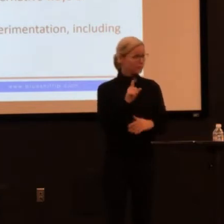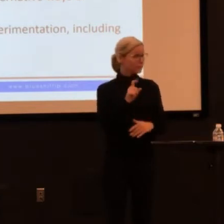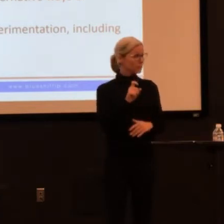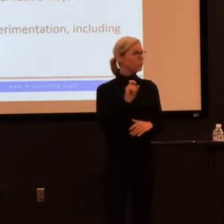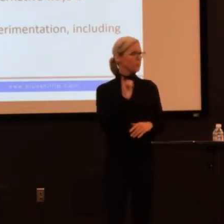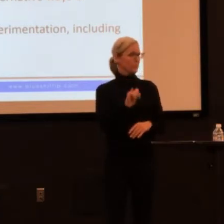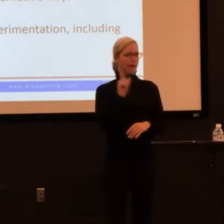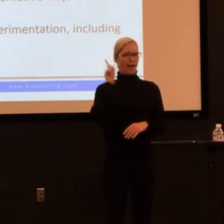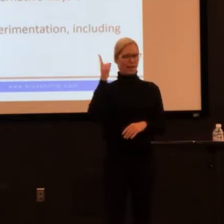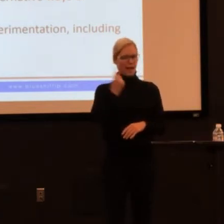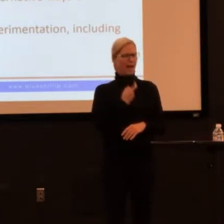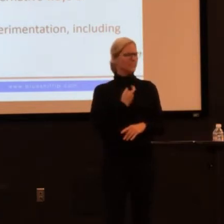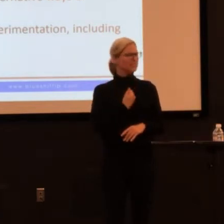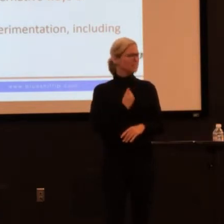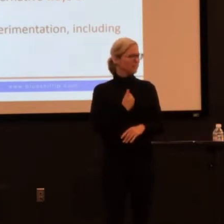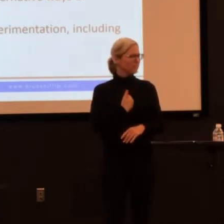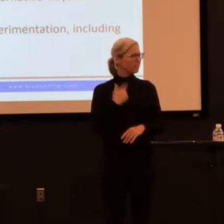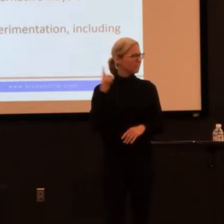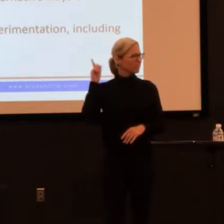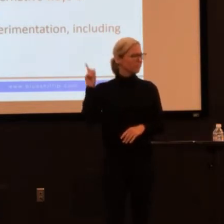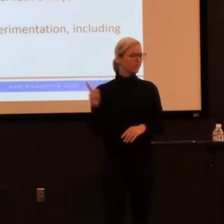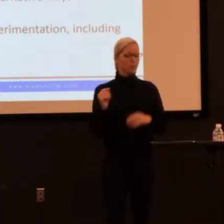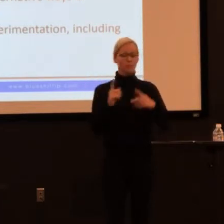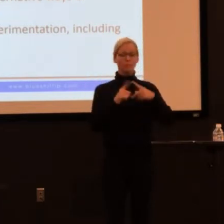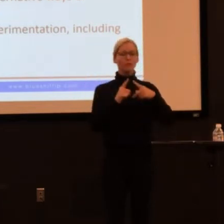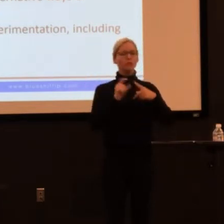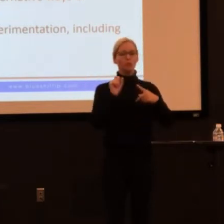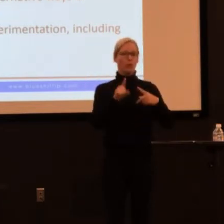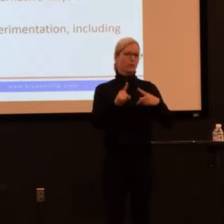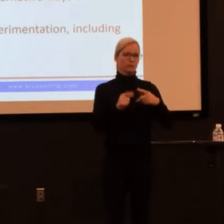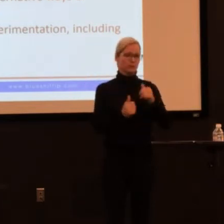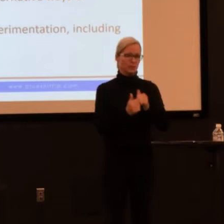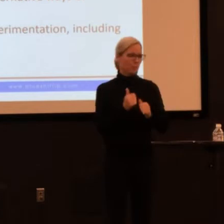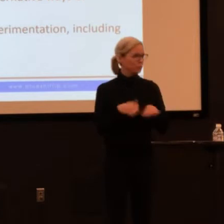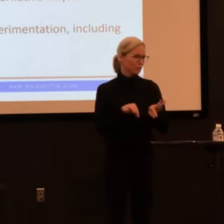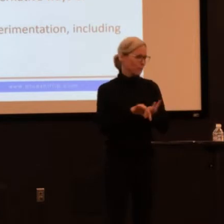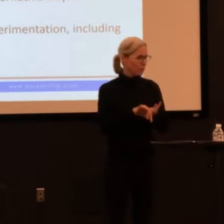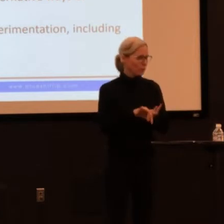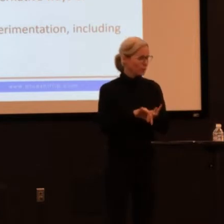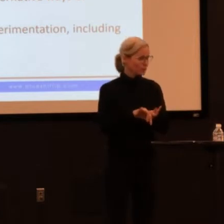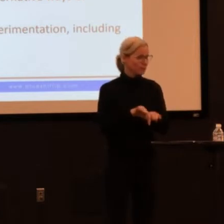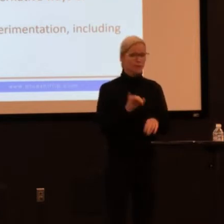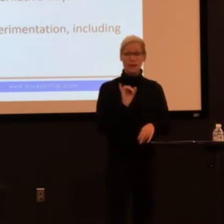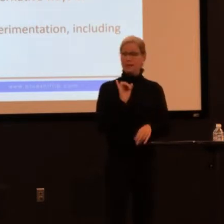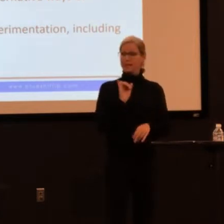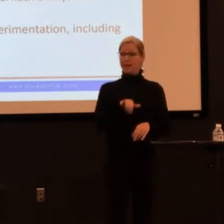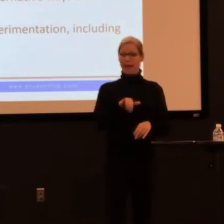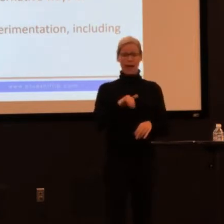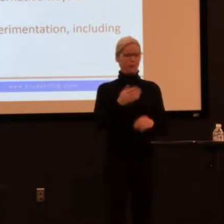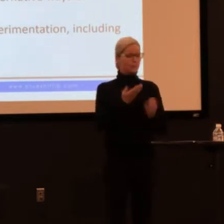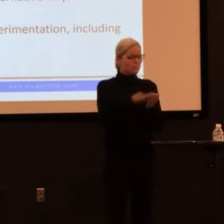The first one being the most important here, the most fundamental question is this product or software